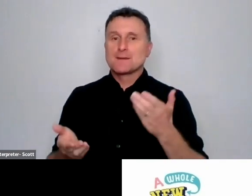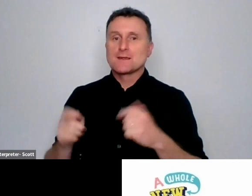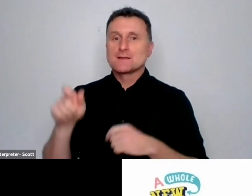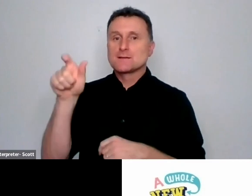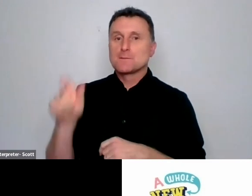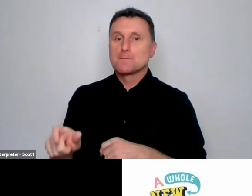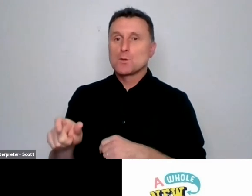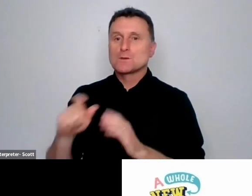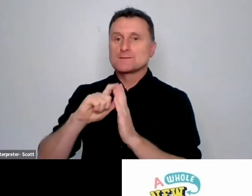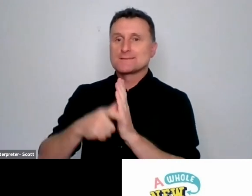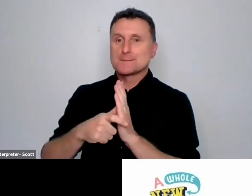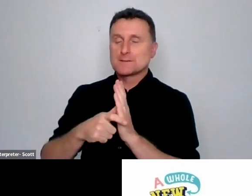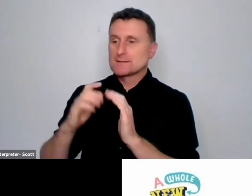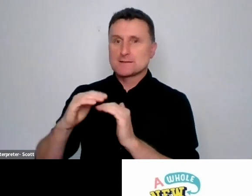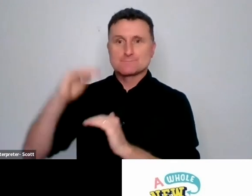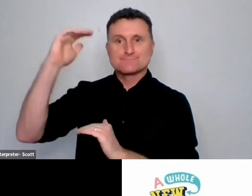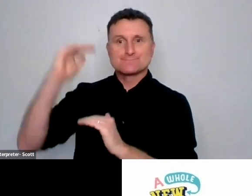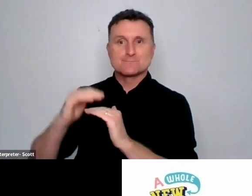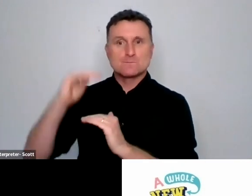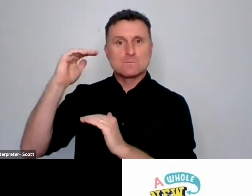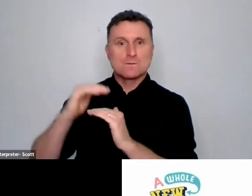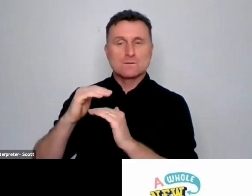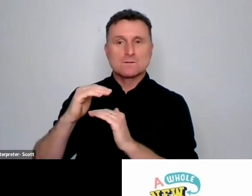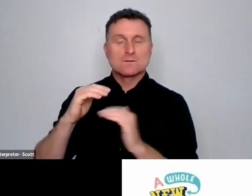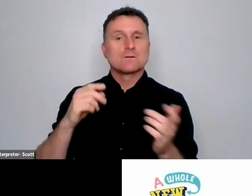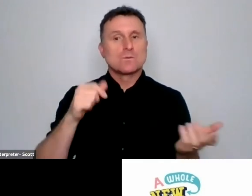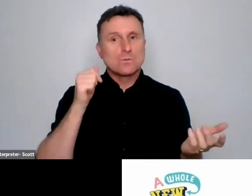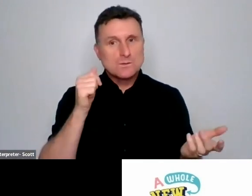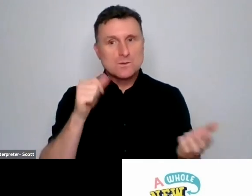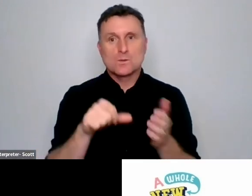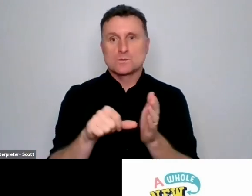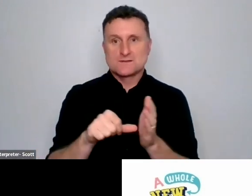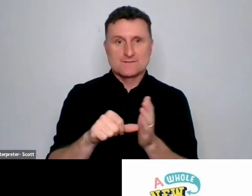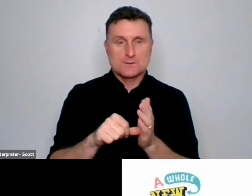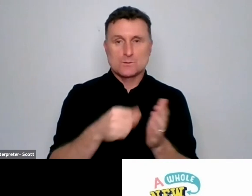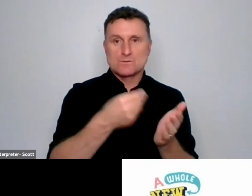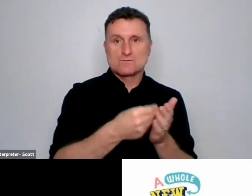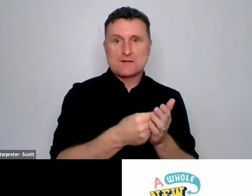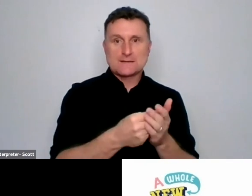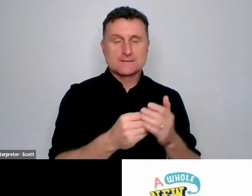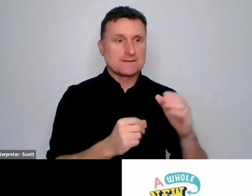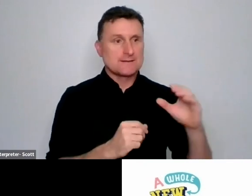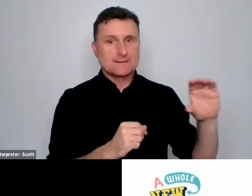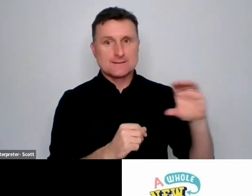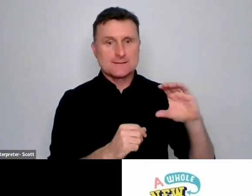you know, we know the difficulties that creates. And I think that’s, you know, one of those big strategic discussions